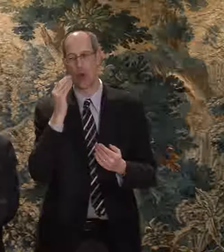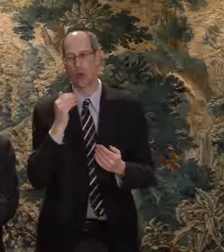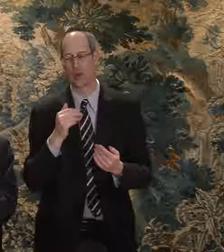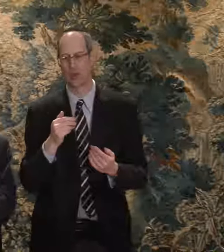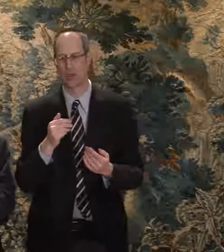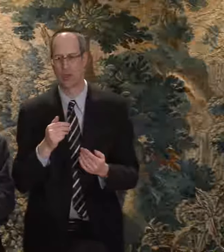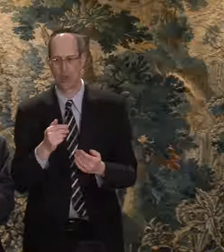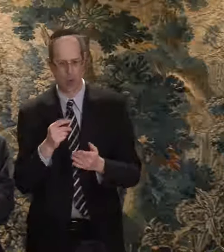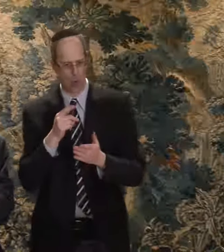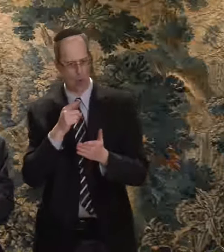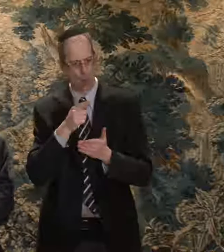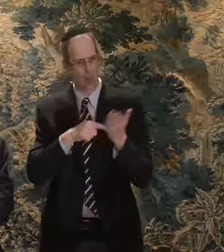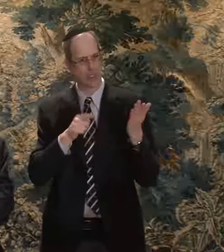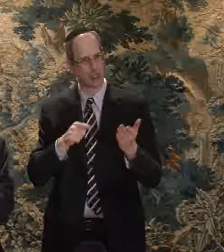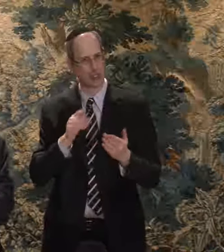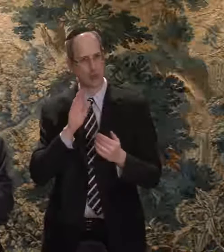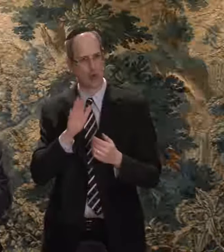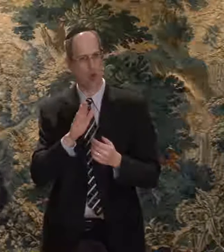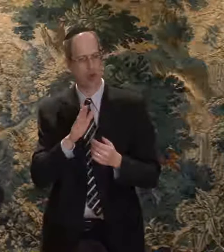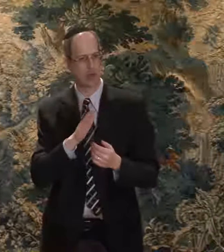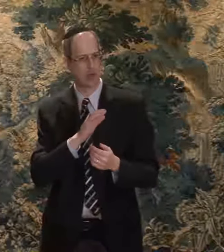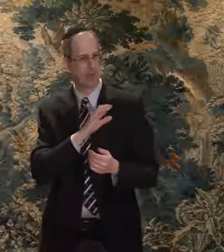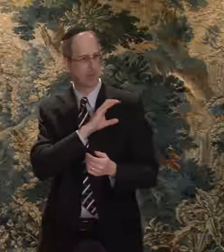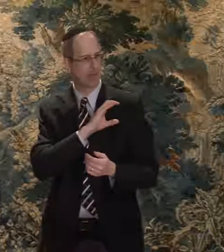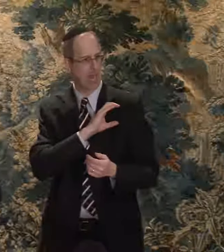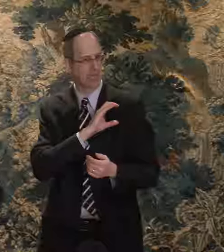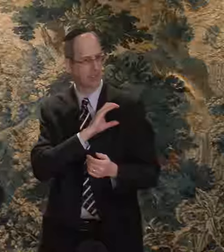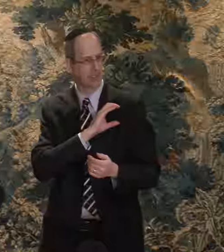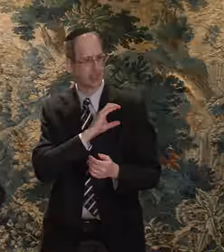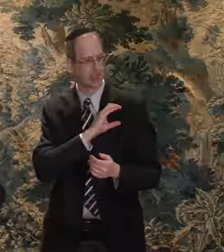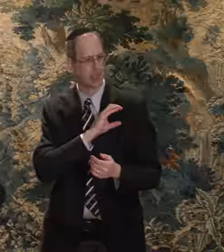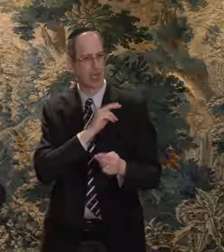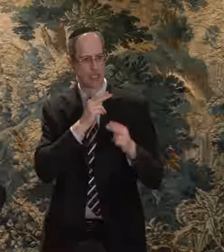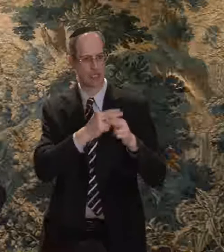what your mindless are you have to be as the chamber Schmoll says you're safe